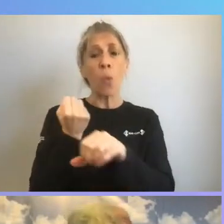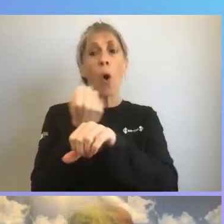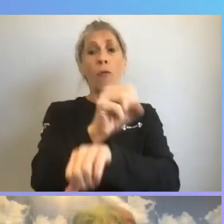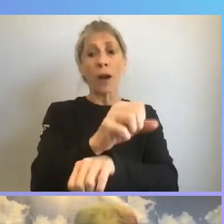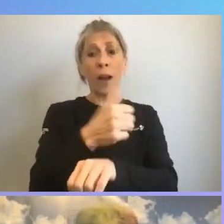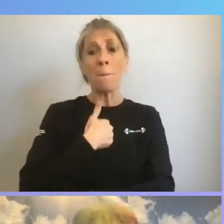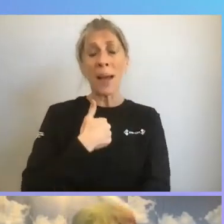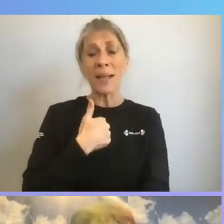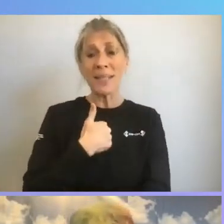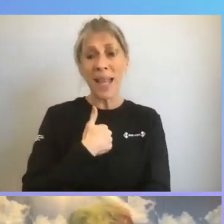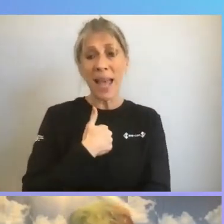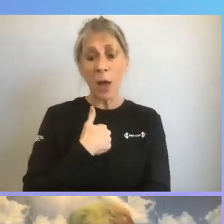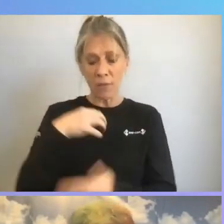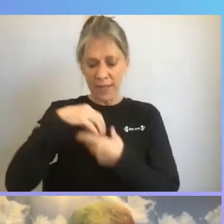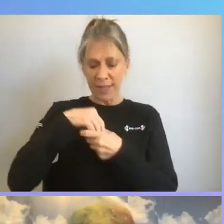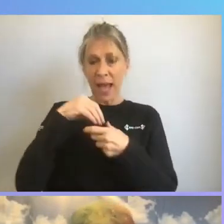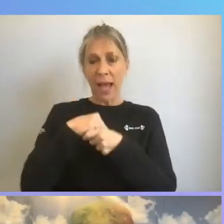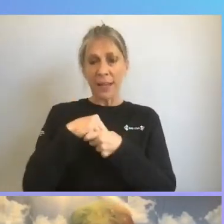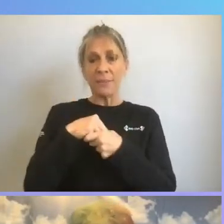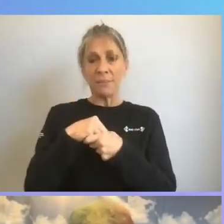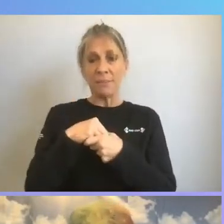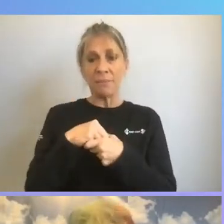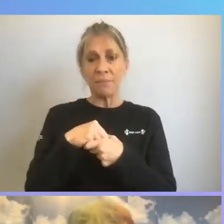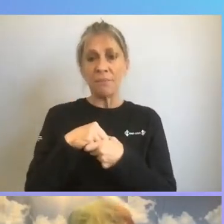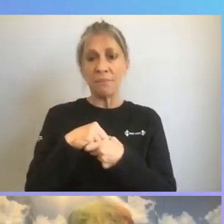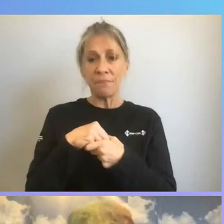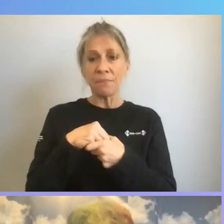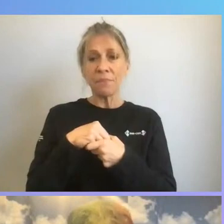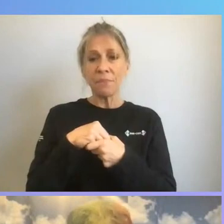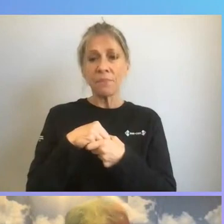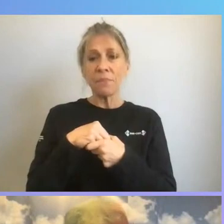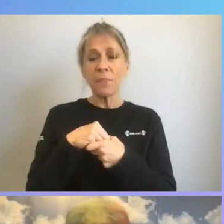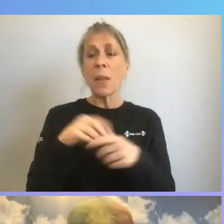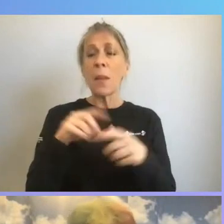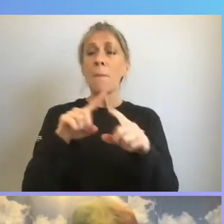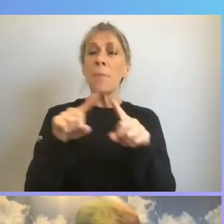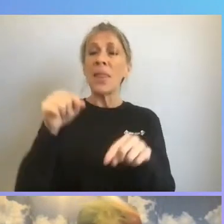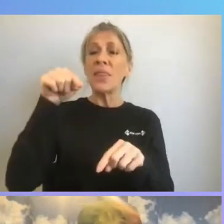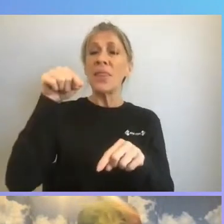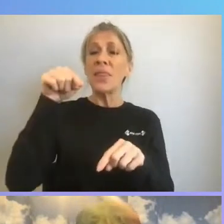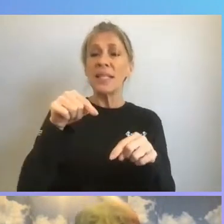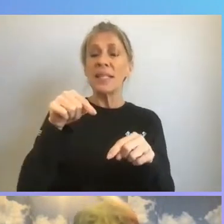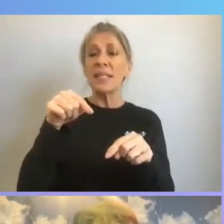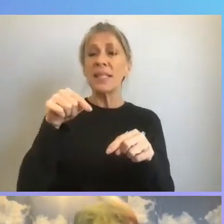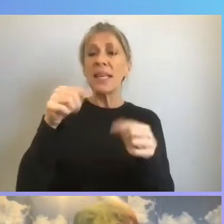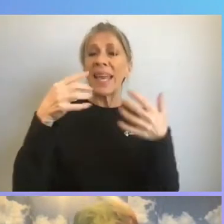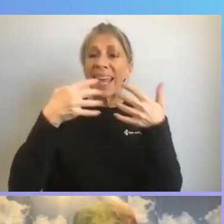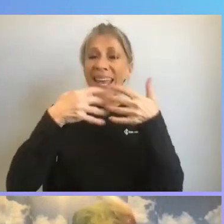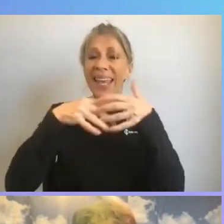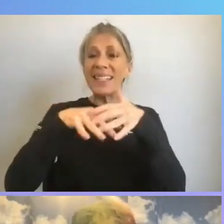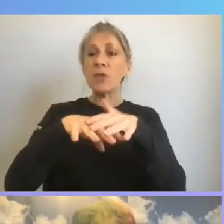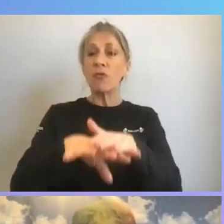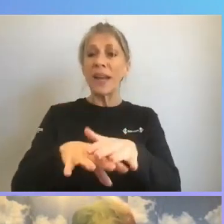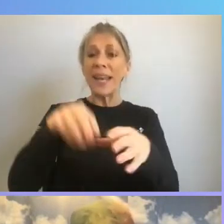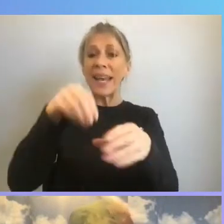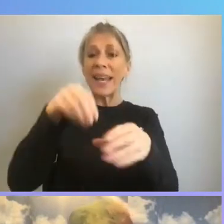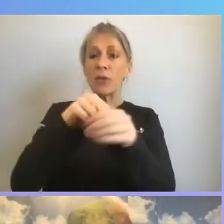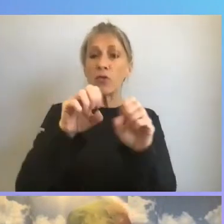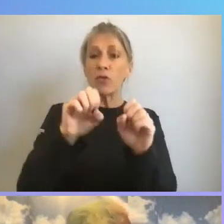a, you know, internal ableism. Um, uh, but this is integrated